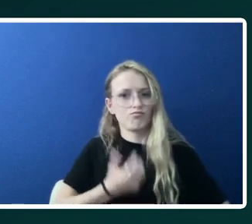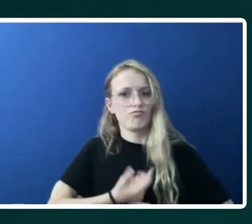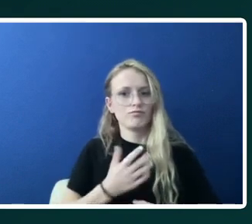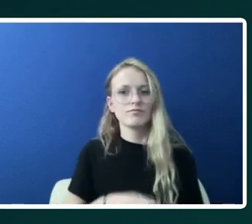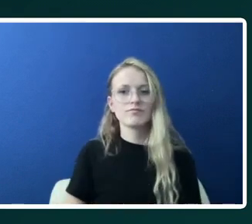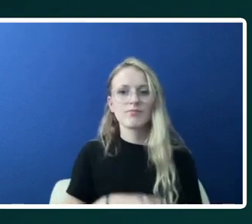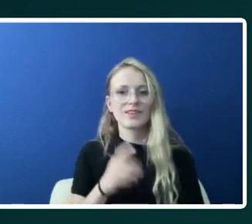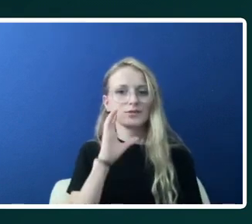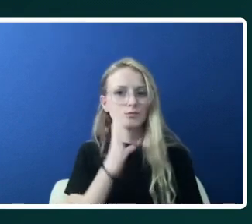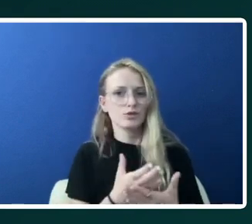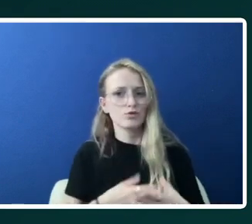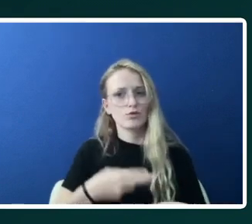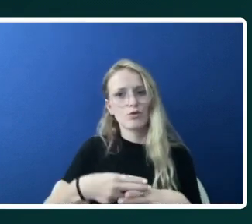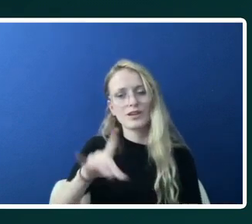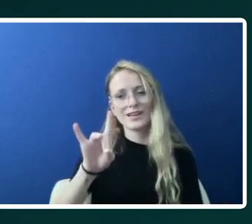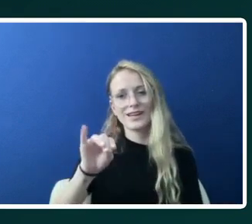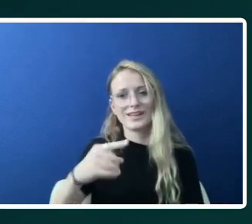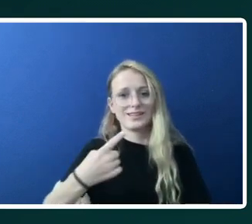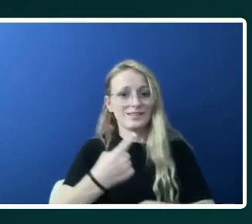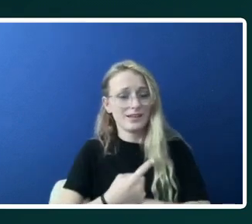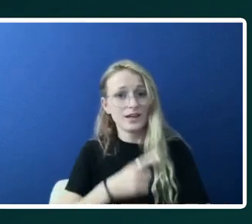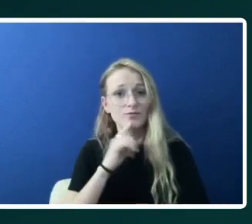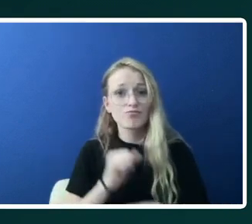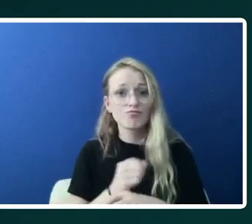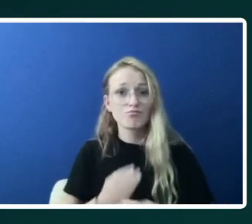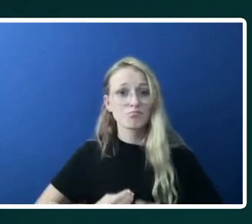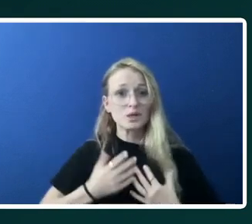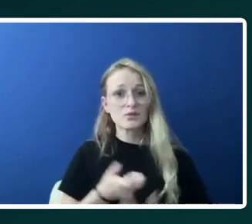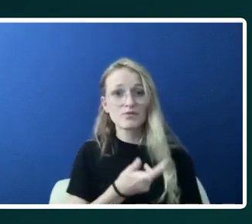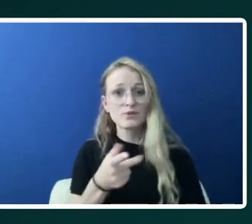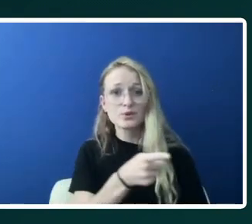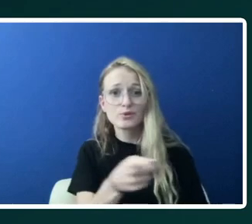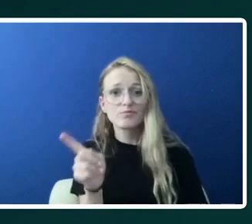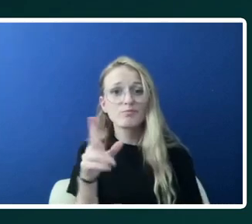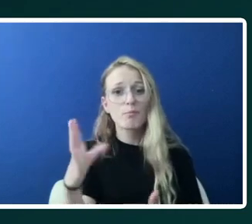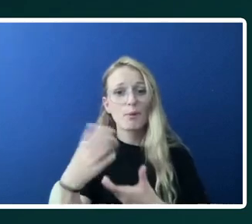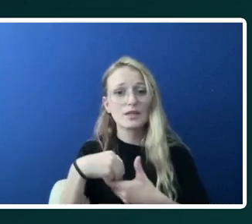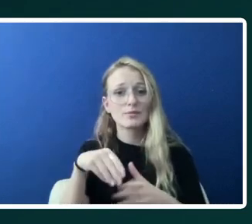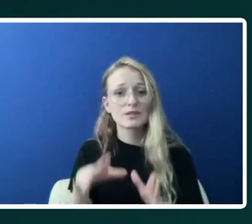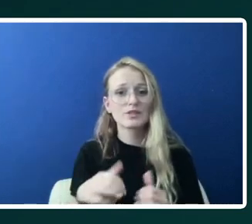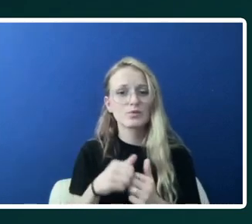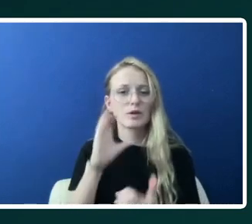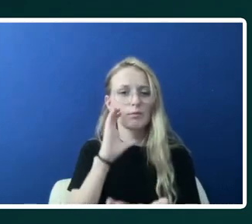Roberts, inspired a few participants with its portrayal of George Stinney, who at 14 became